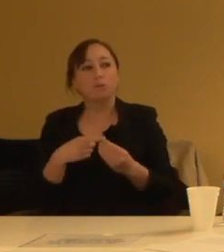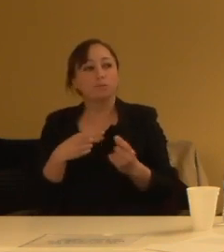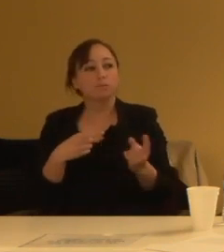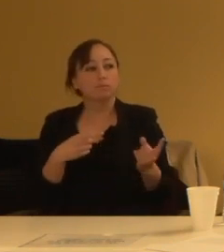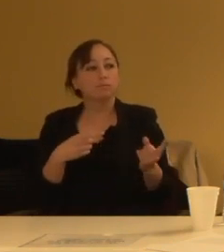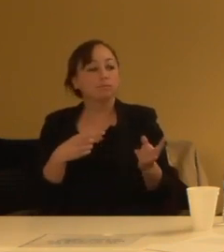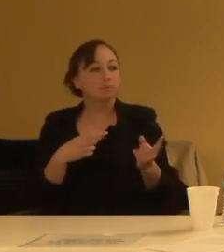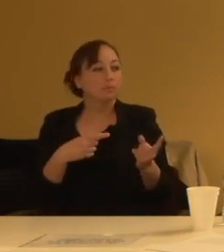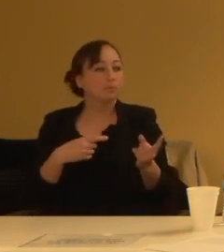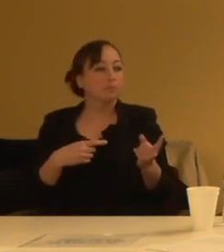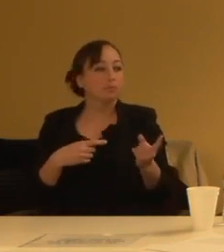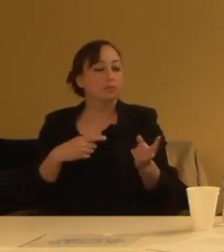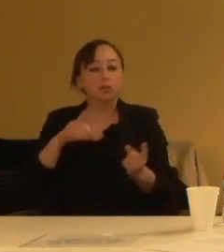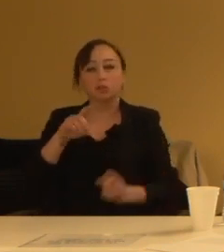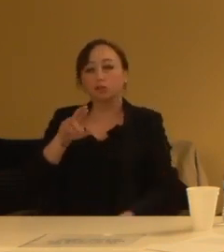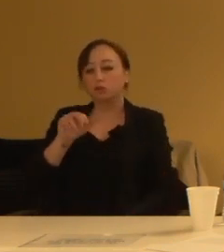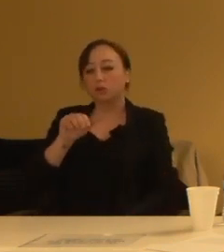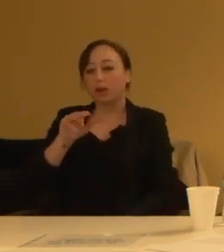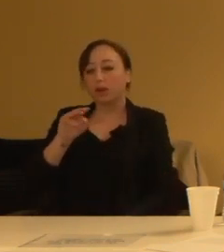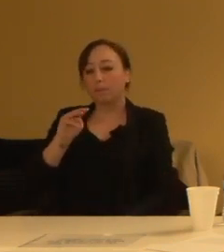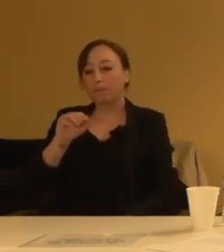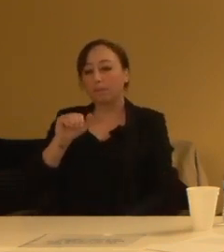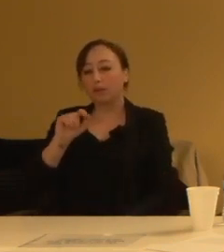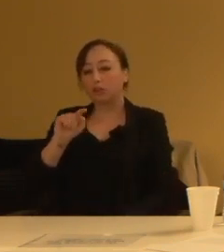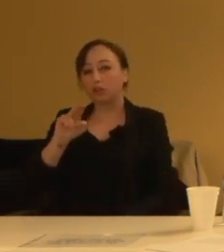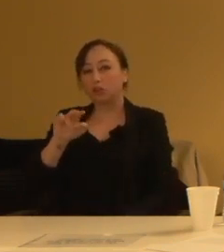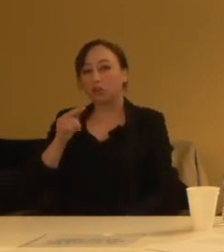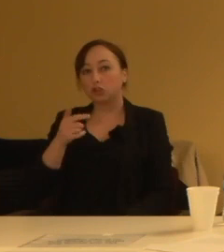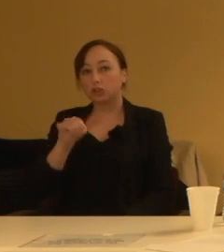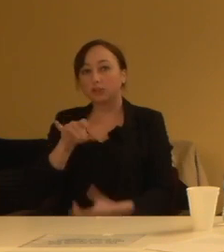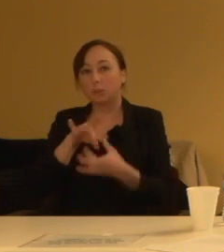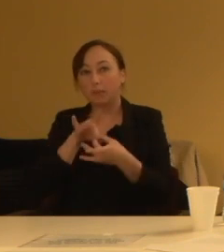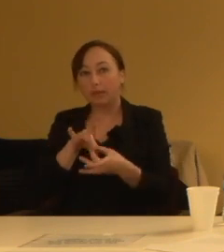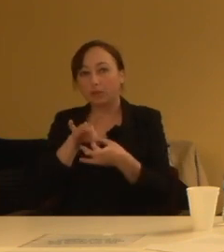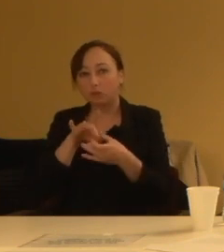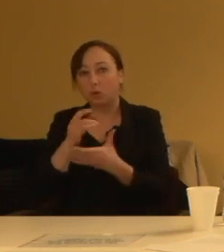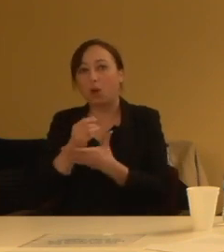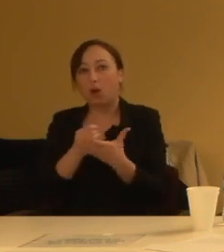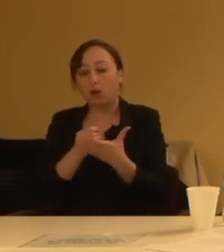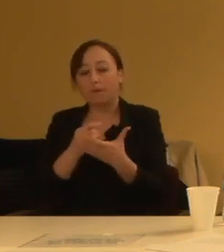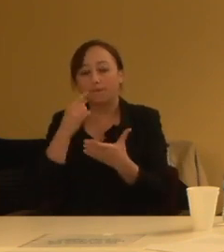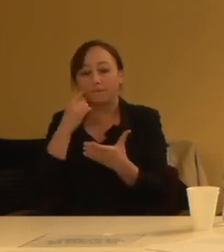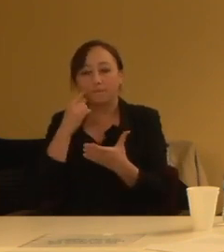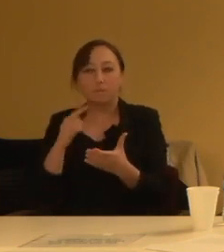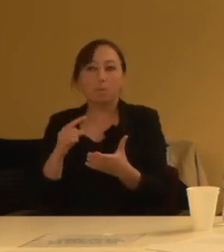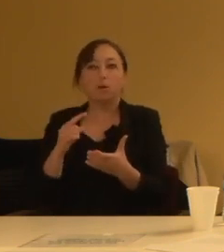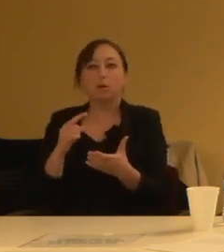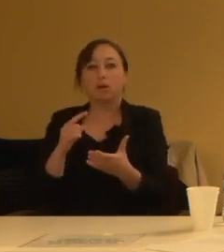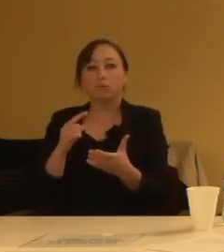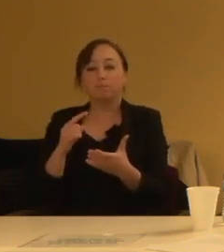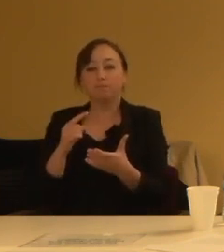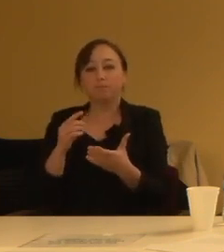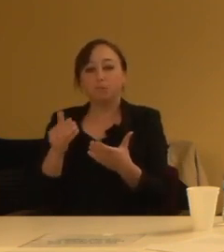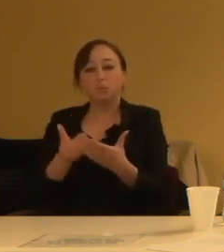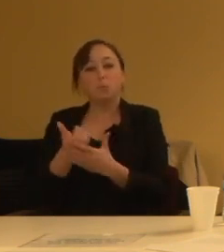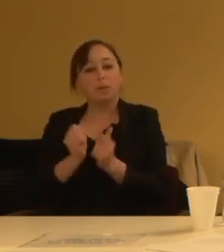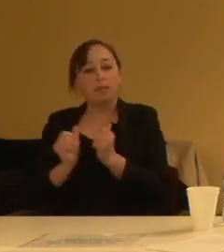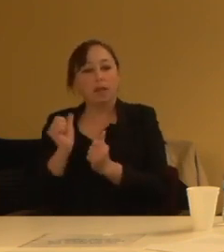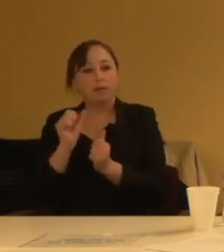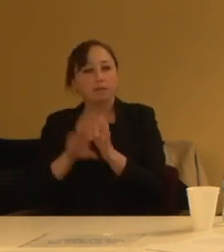since dramaturgy is a relational art and in new play development it's so important